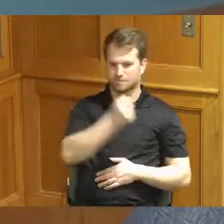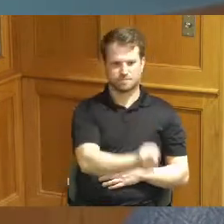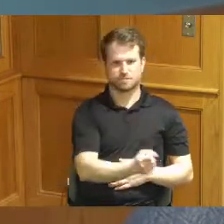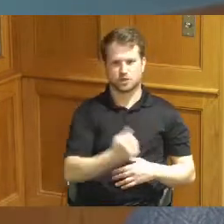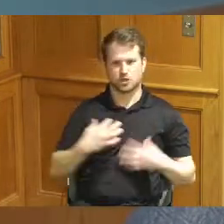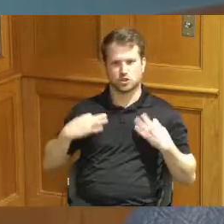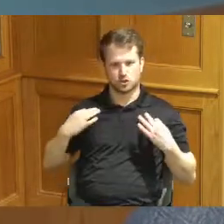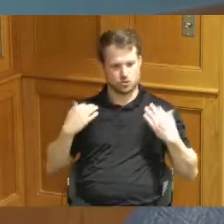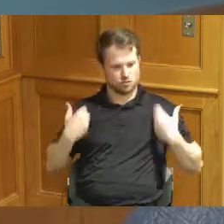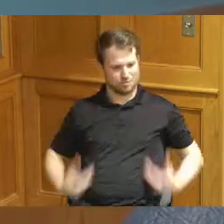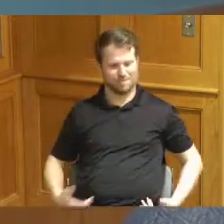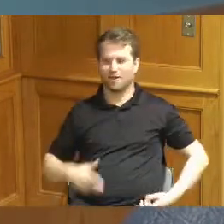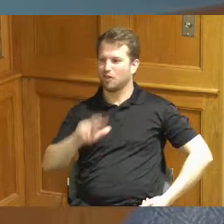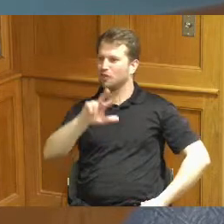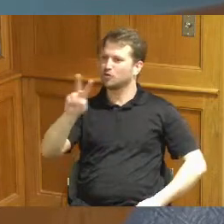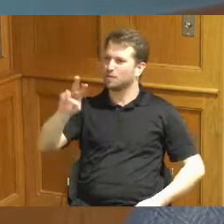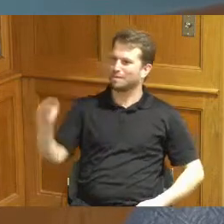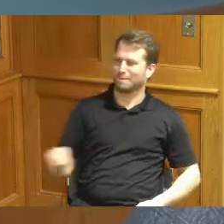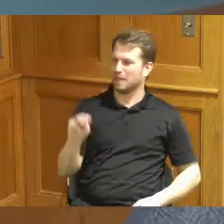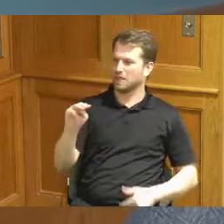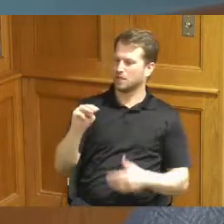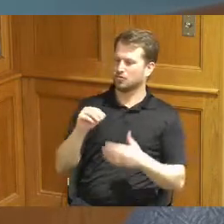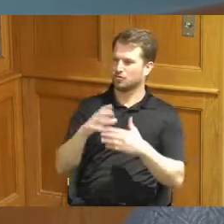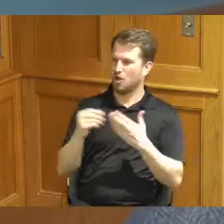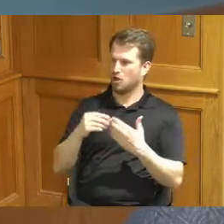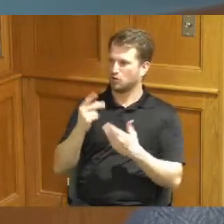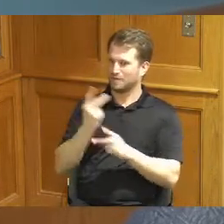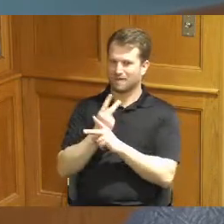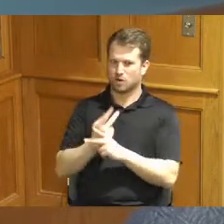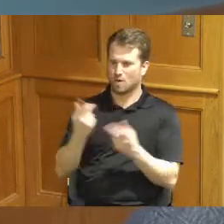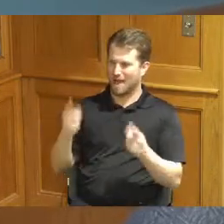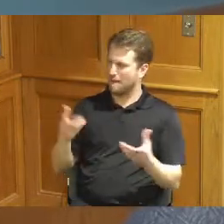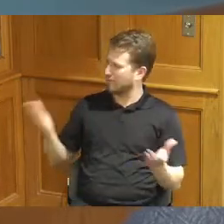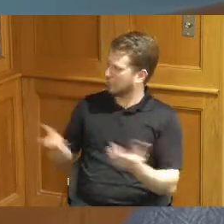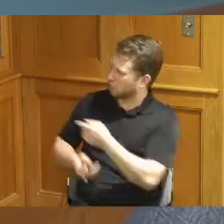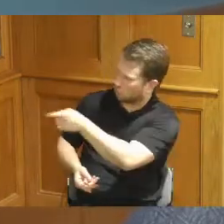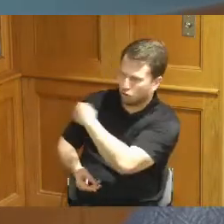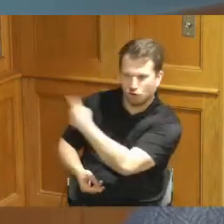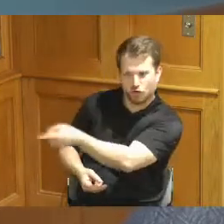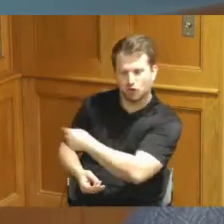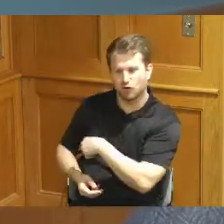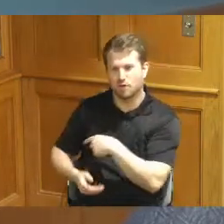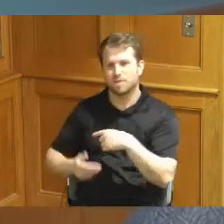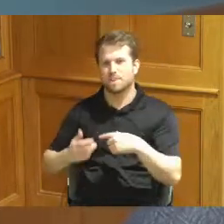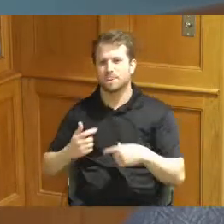32 million dollars to find out what's going on up and down these streets and I didn't had almost an